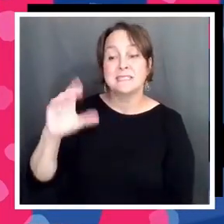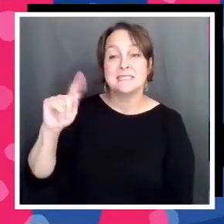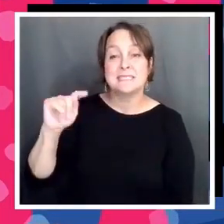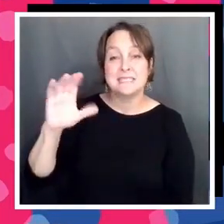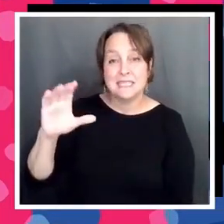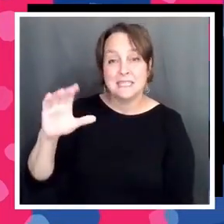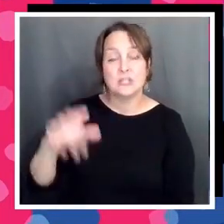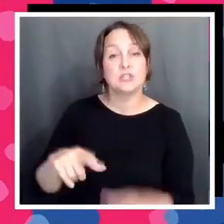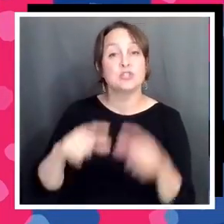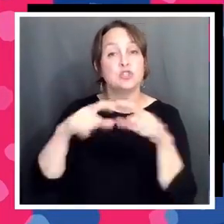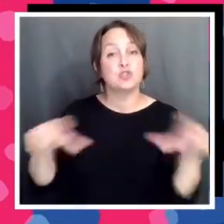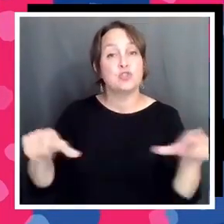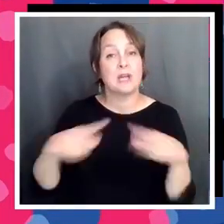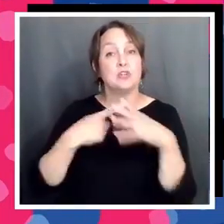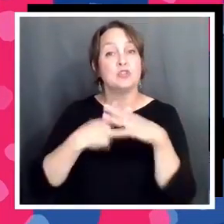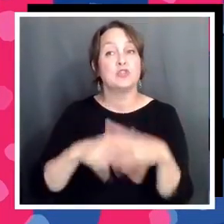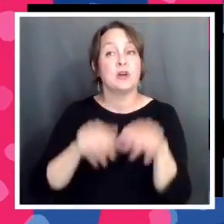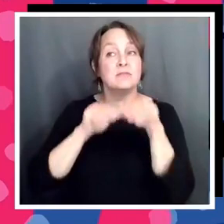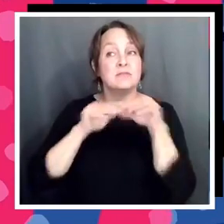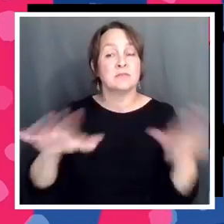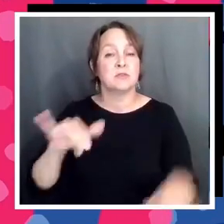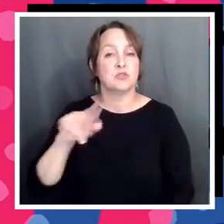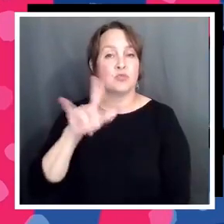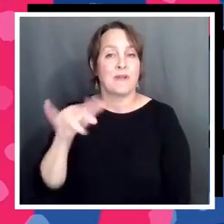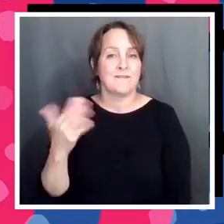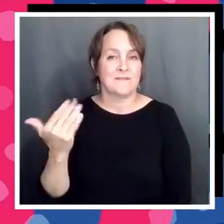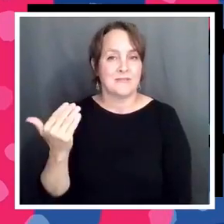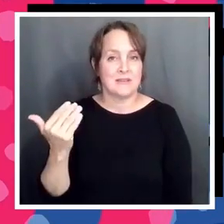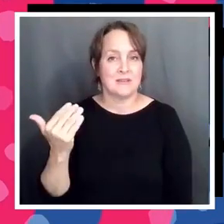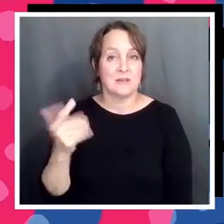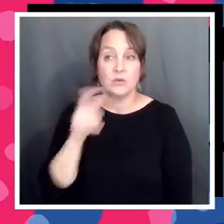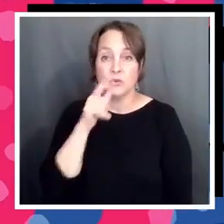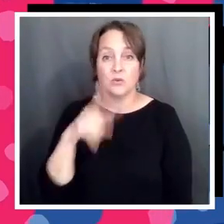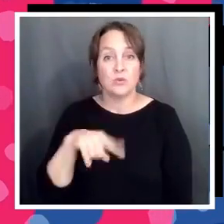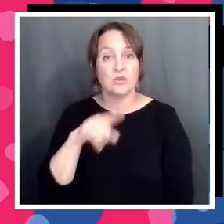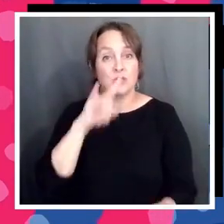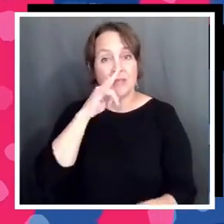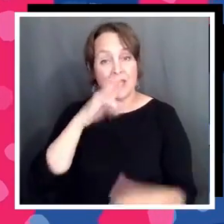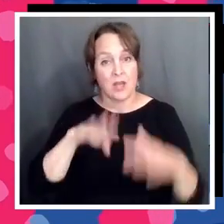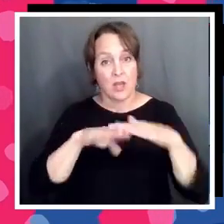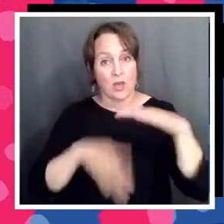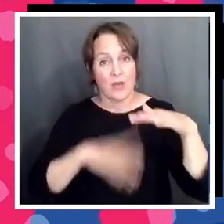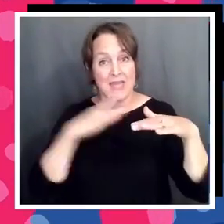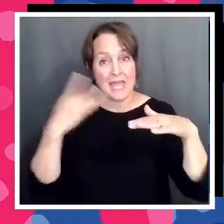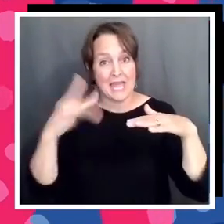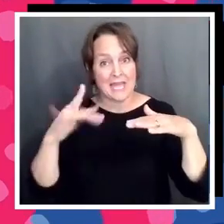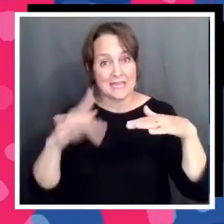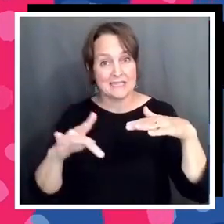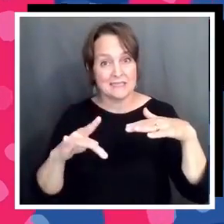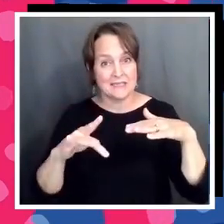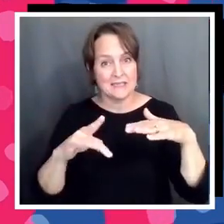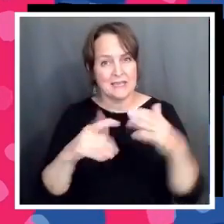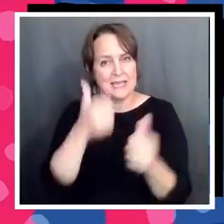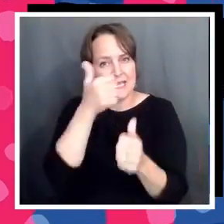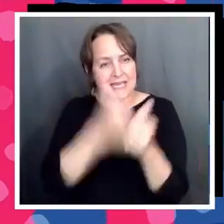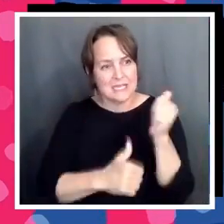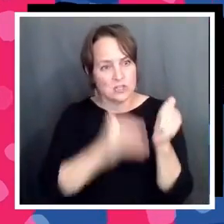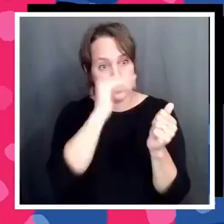UNDER THE NEW CHILD TAX CREDIT CHECK START GOING OUT